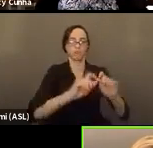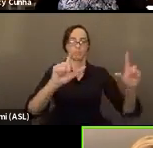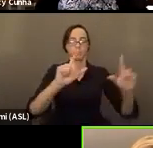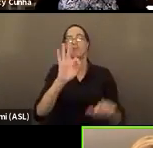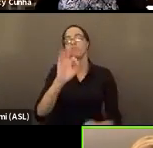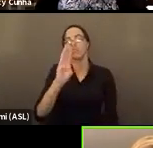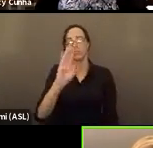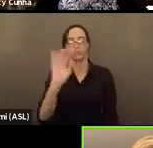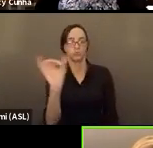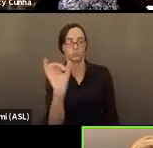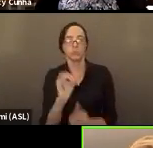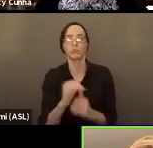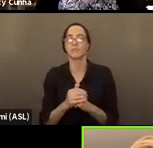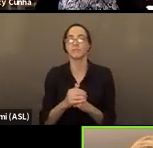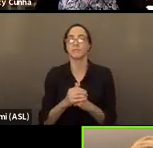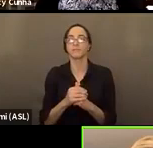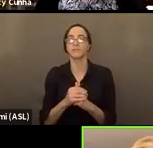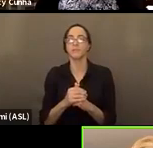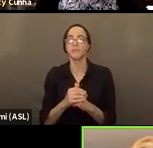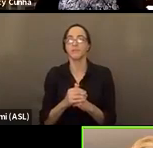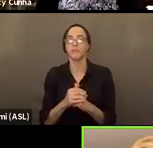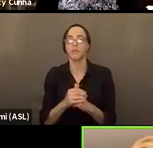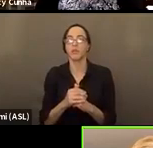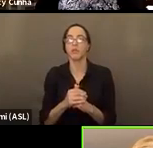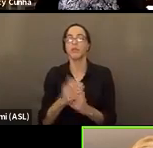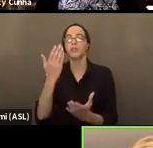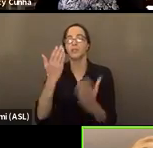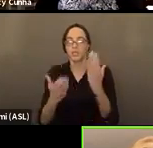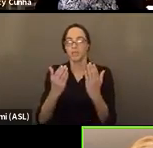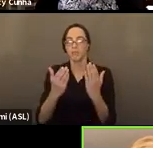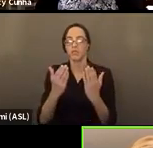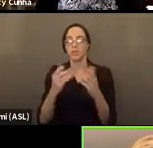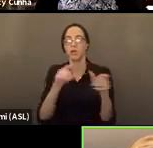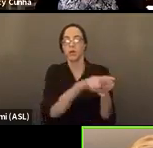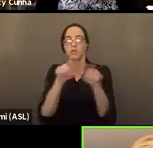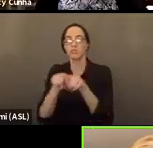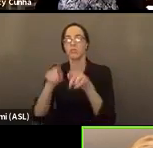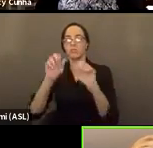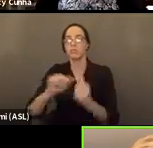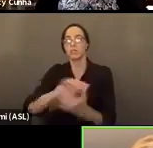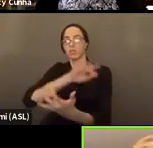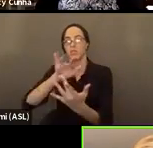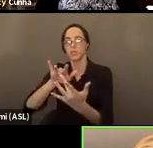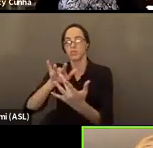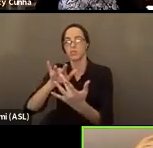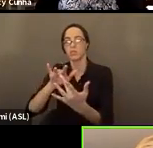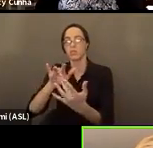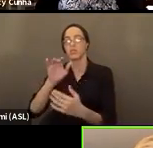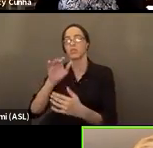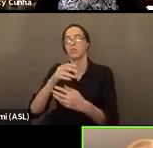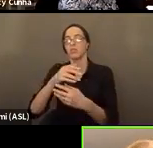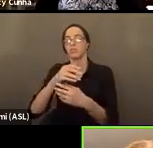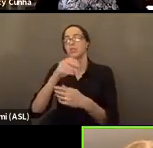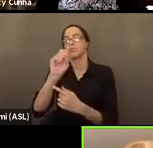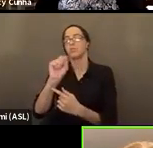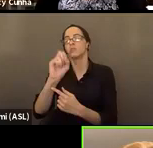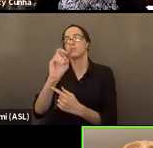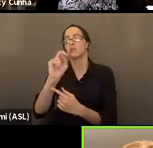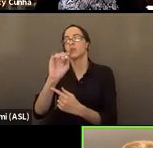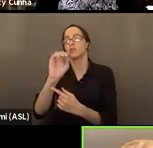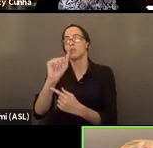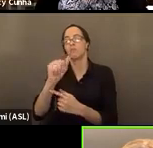maybe paul add the sonoma county um mental health warm line the mental health warm line is actually